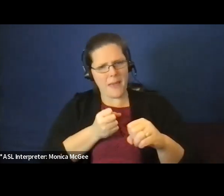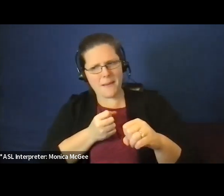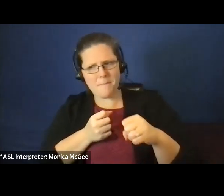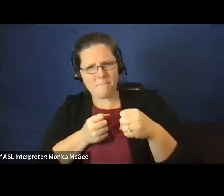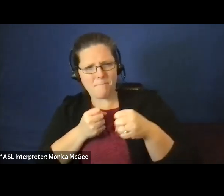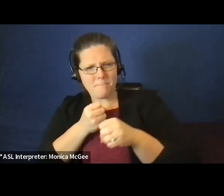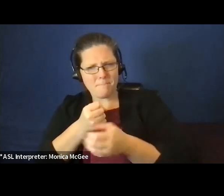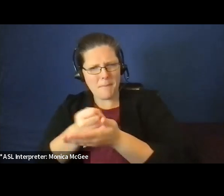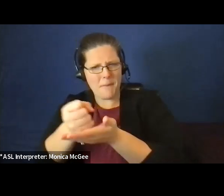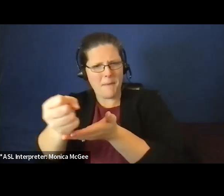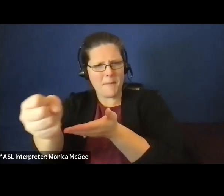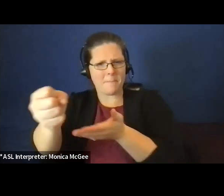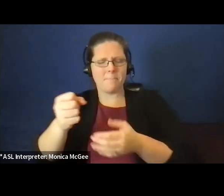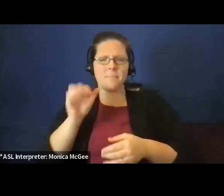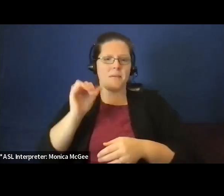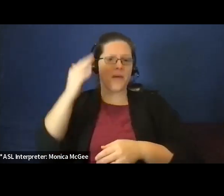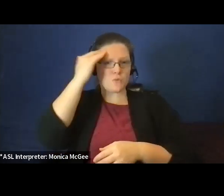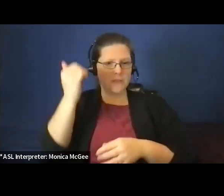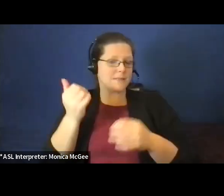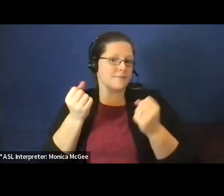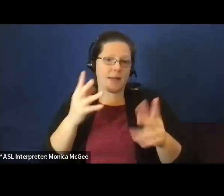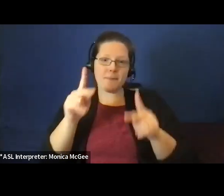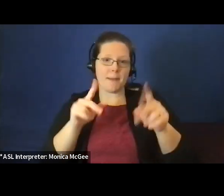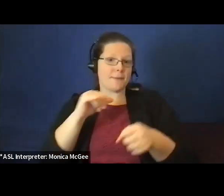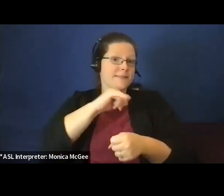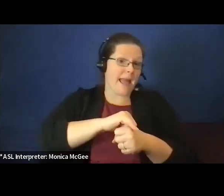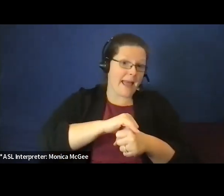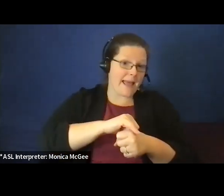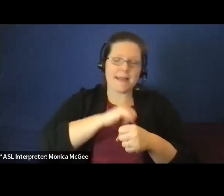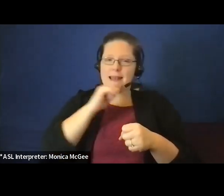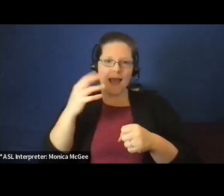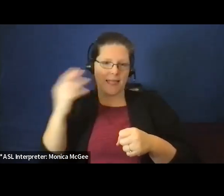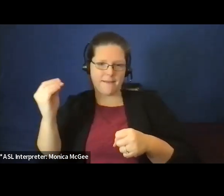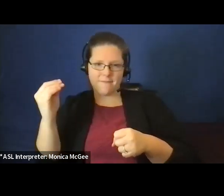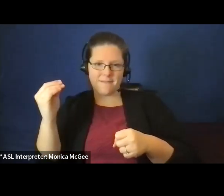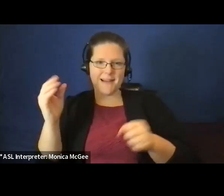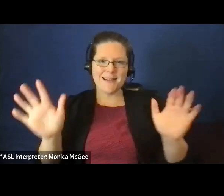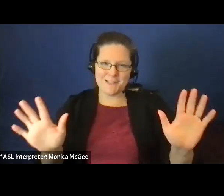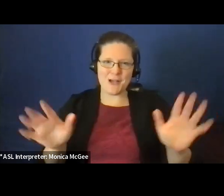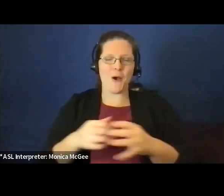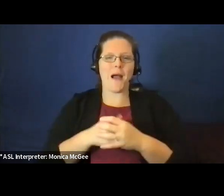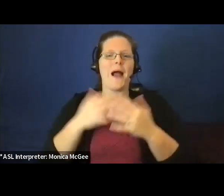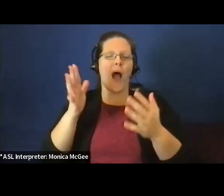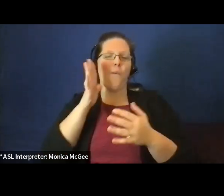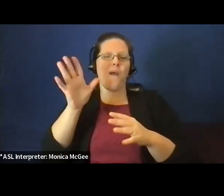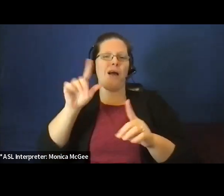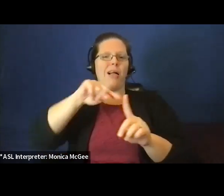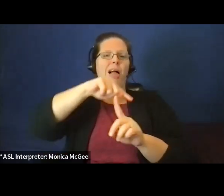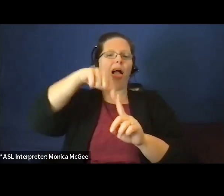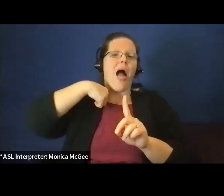it started moving left/right, left/right then took a hard right. And